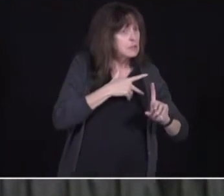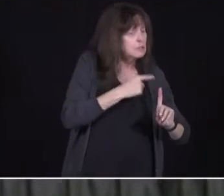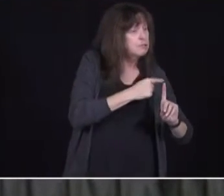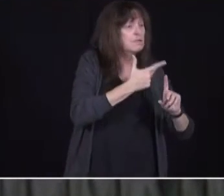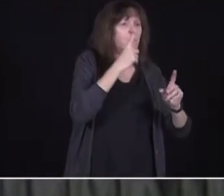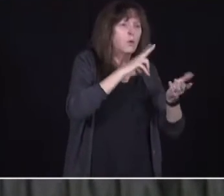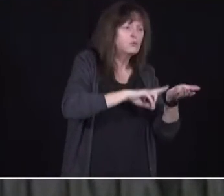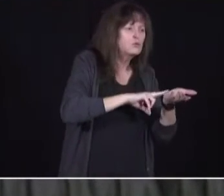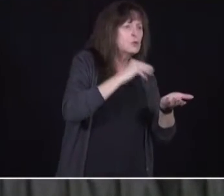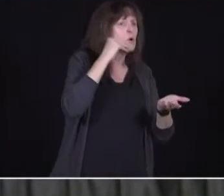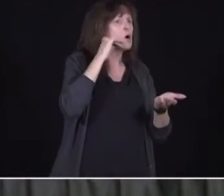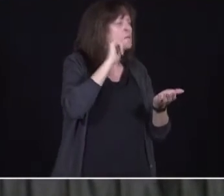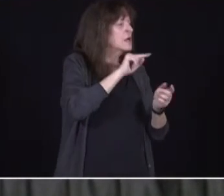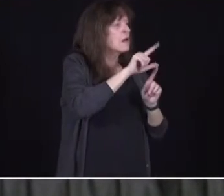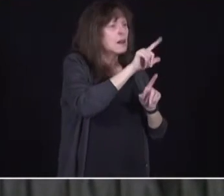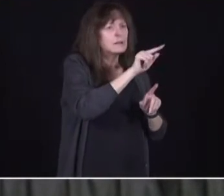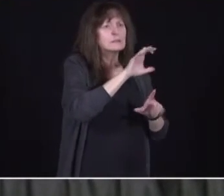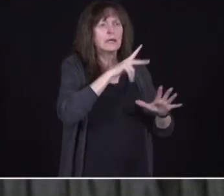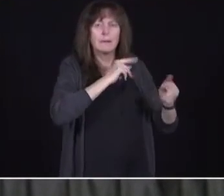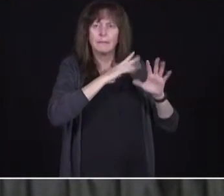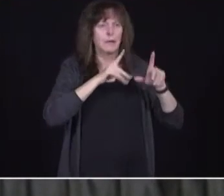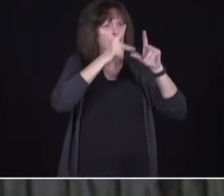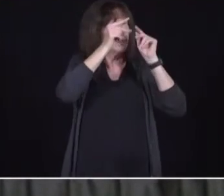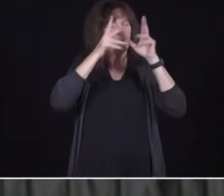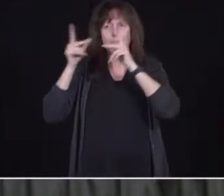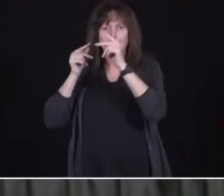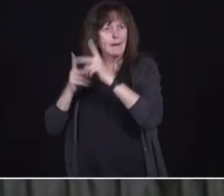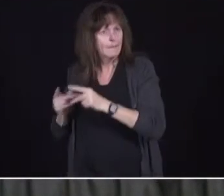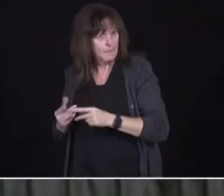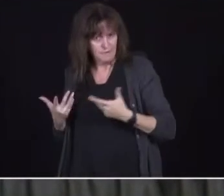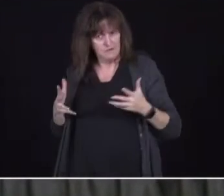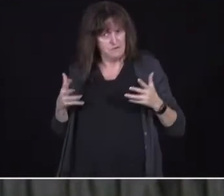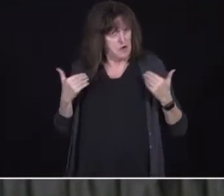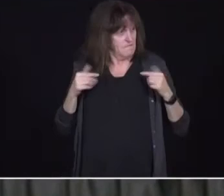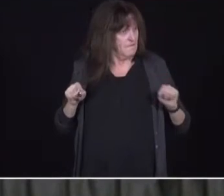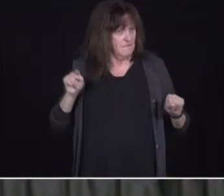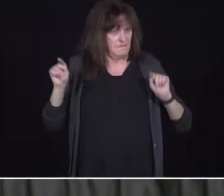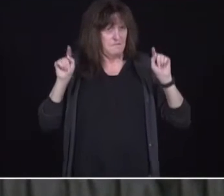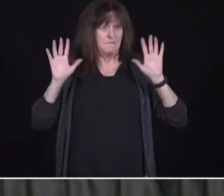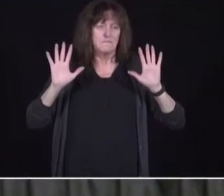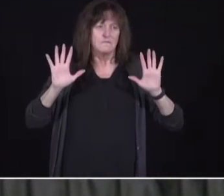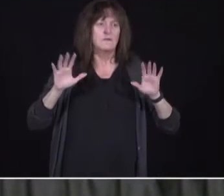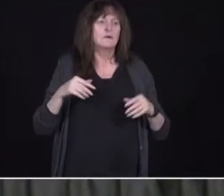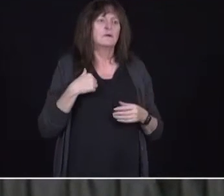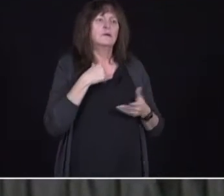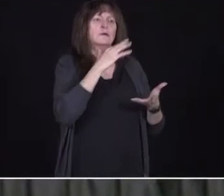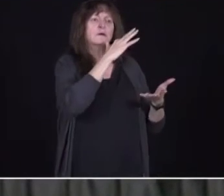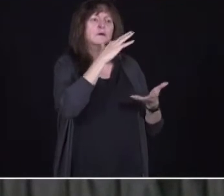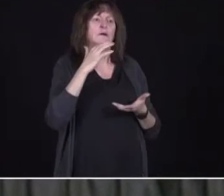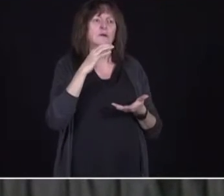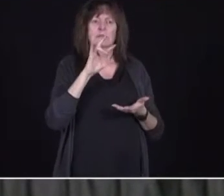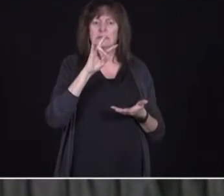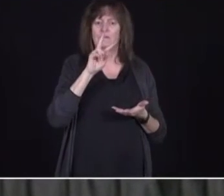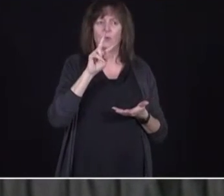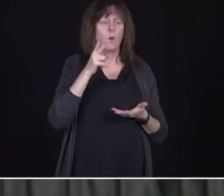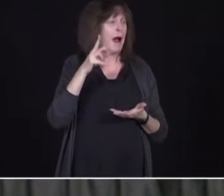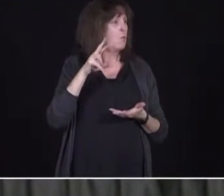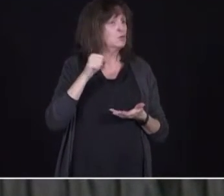York and Peel and Essex going into long-term care homes and teams going into long-term care homes around the rest of Ontario.